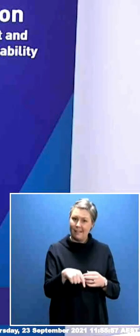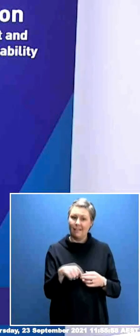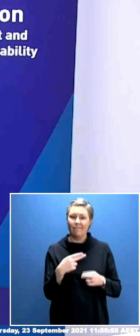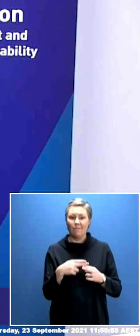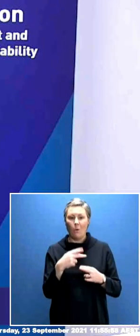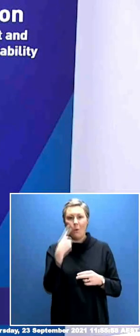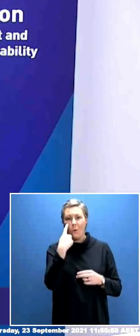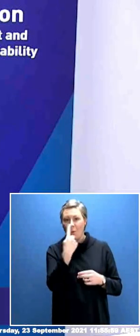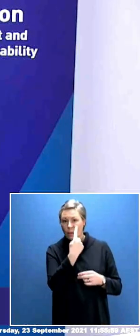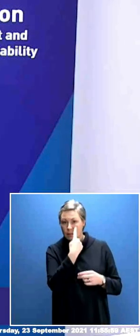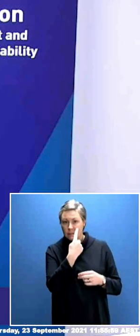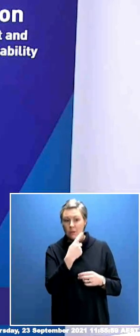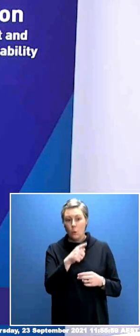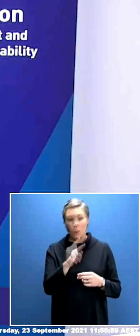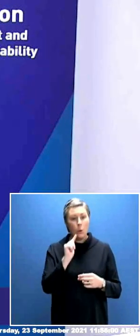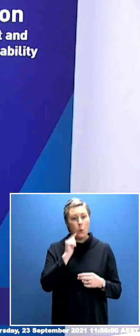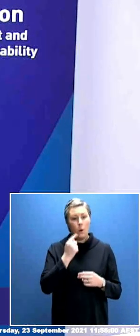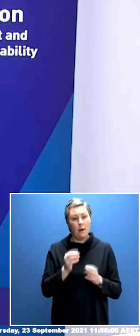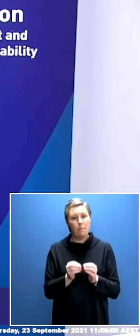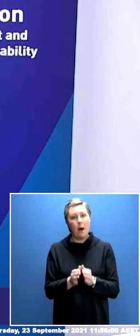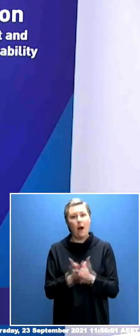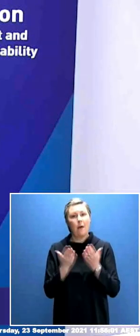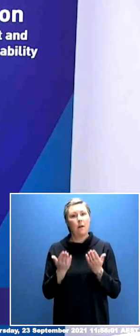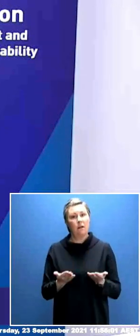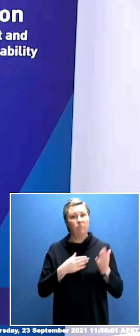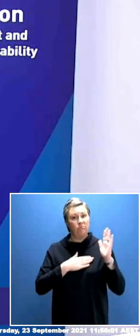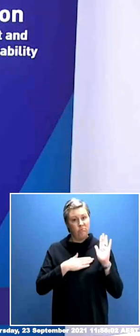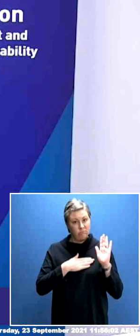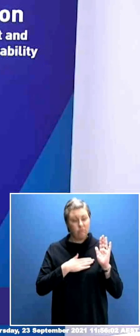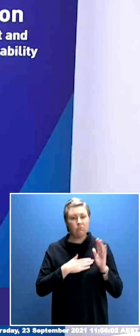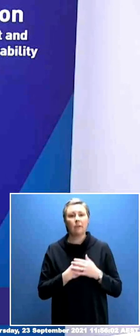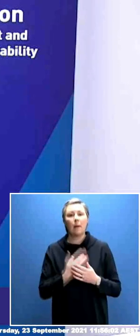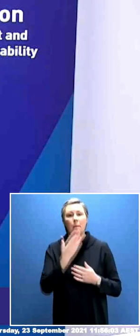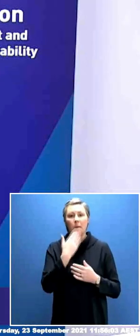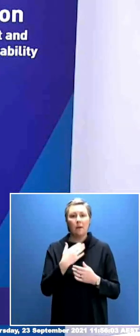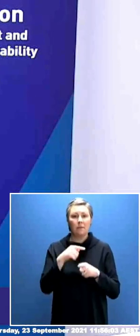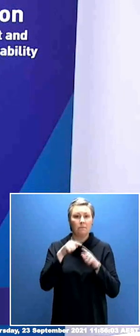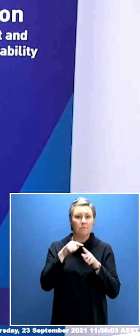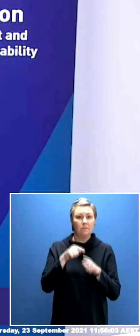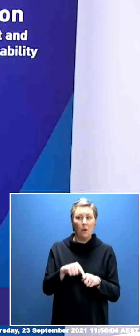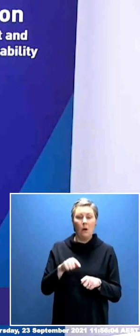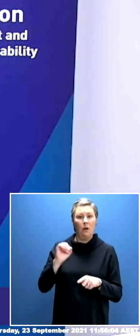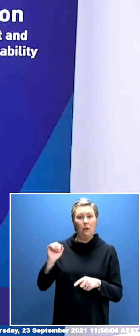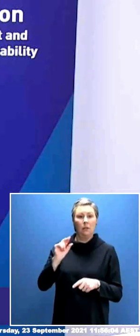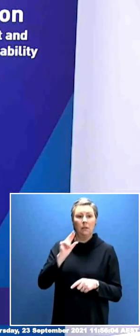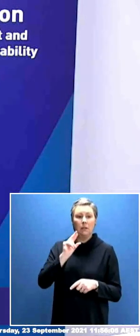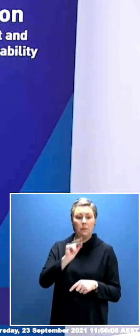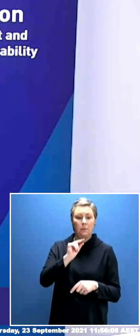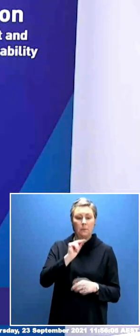I understand that you will take the oath, and I would ask you please to follow the instructions of my associate, who will administer the oath to you.